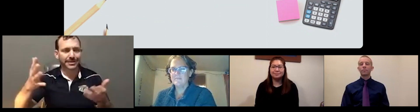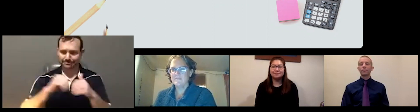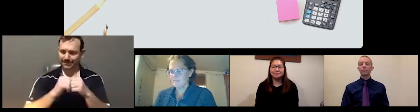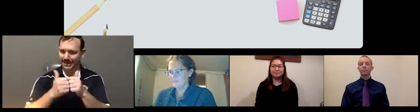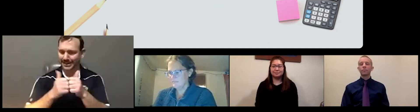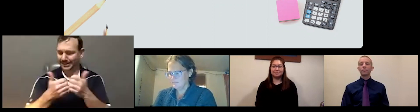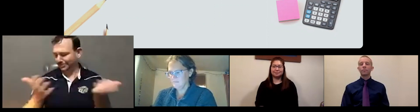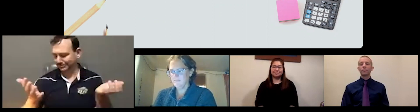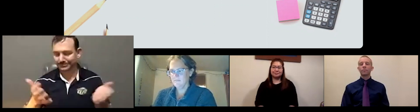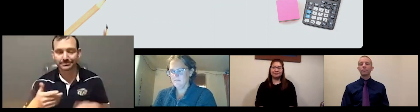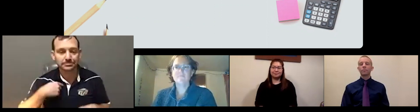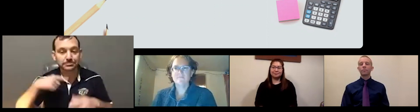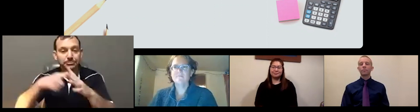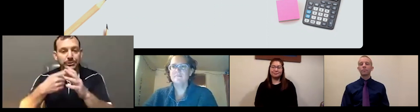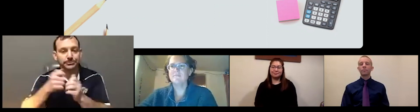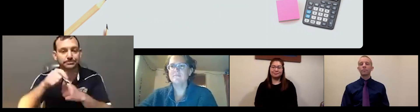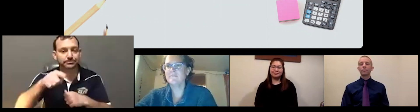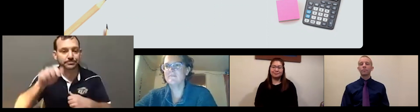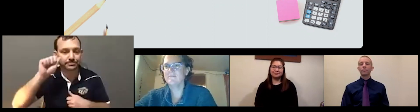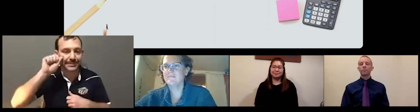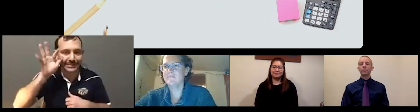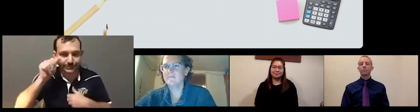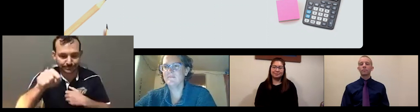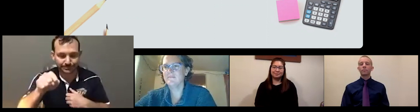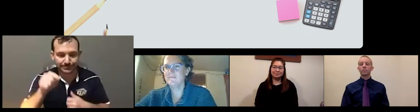How? I’ll start with Alicia.